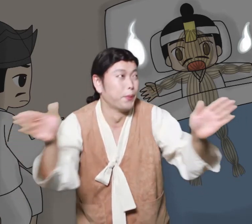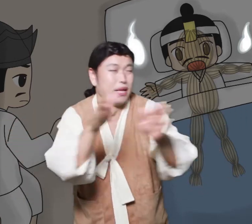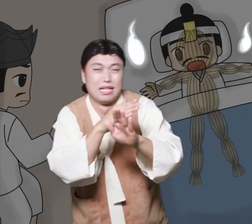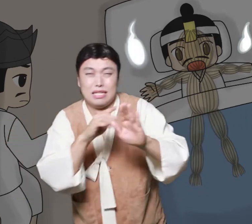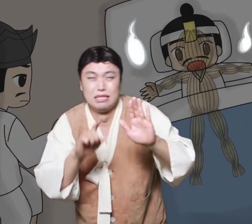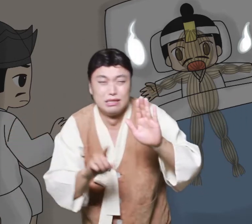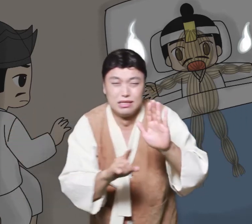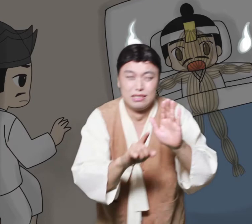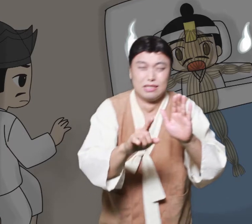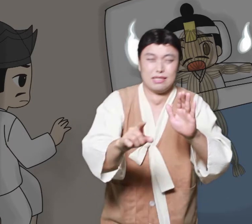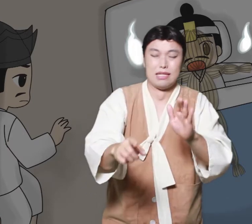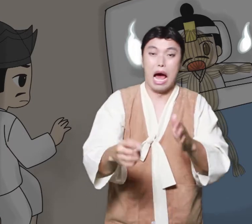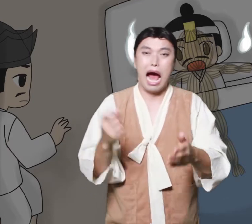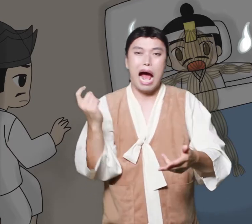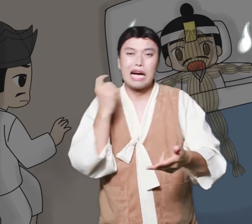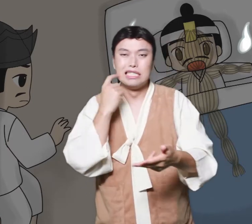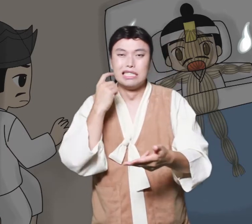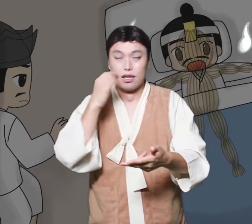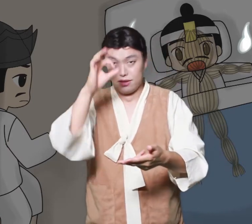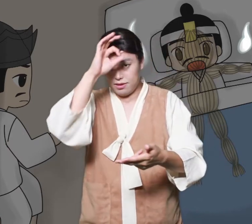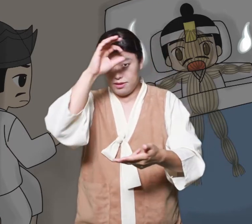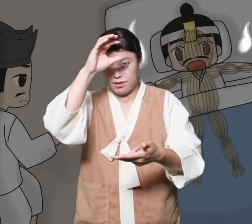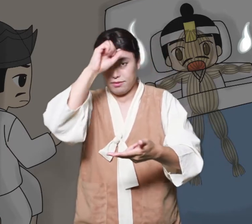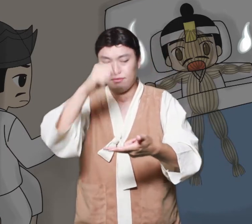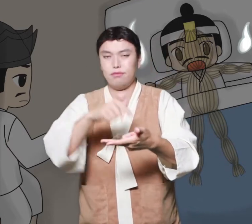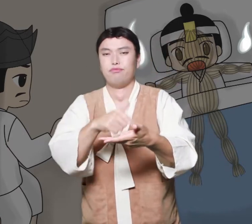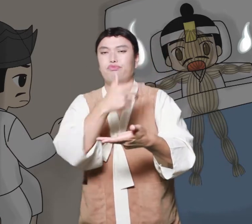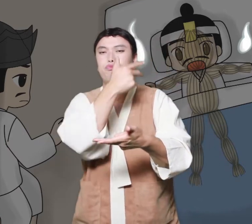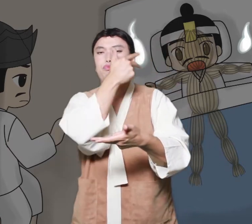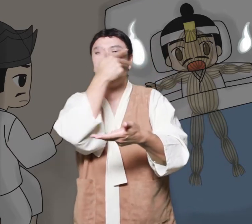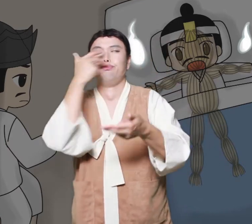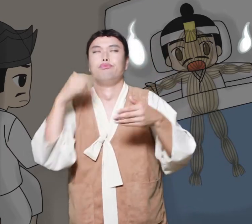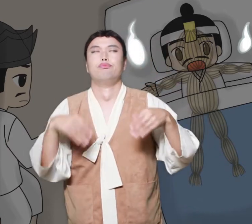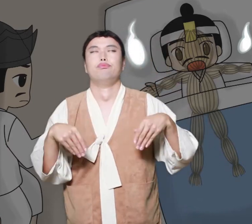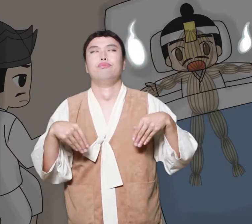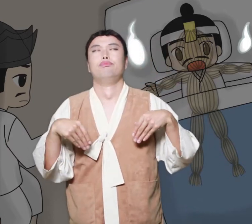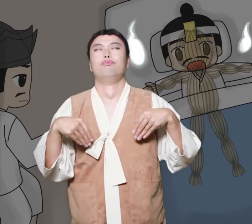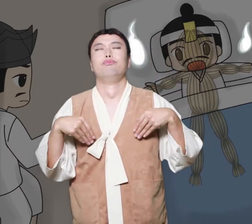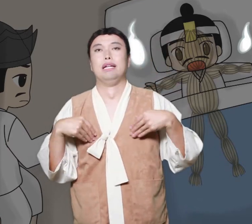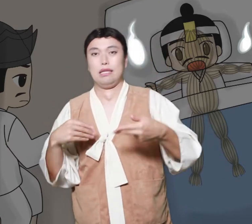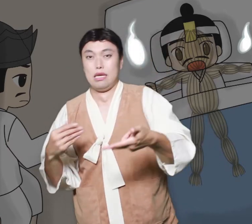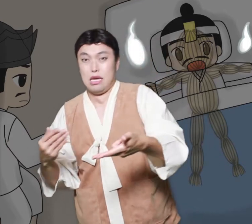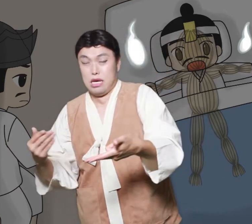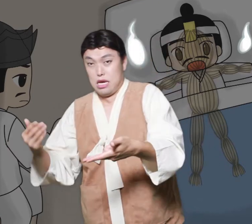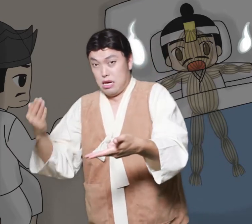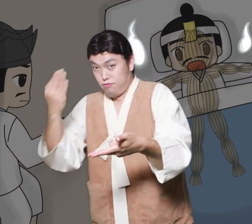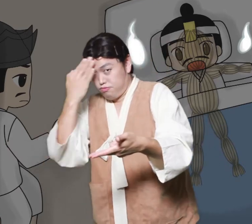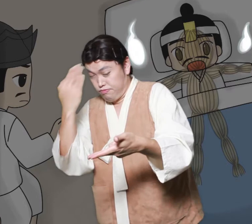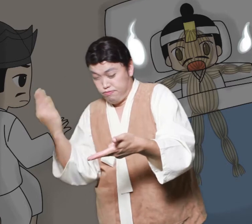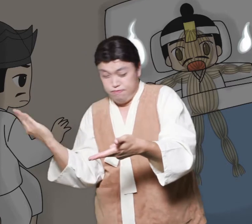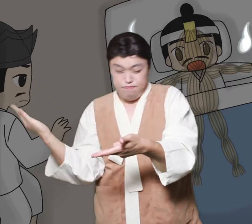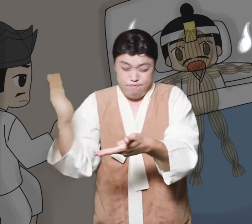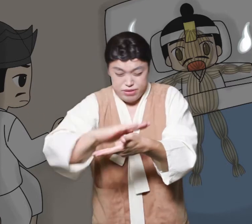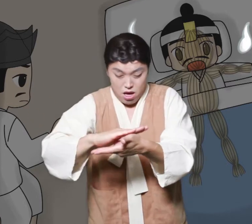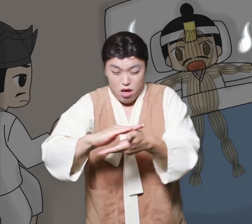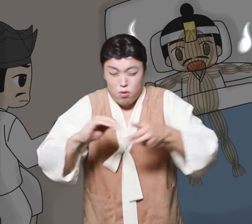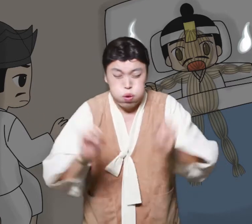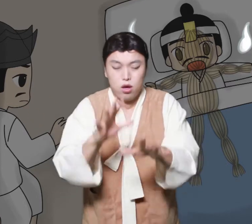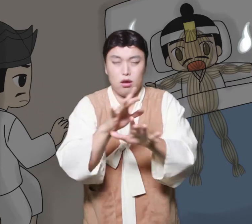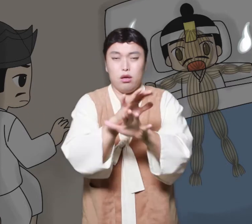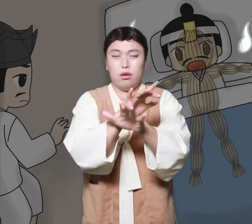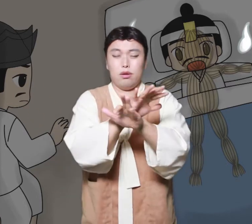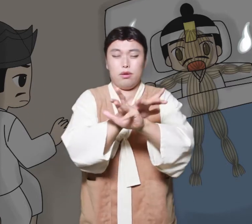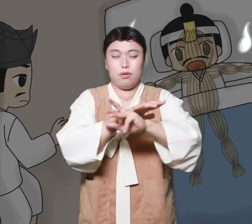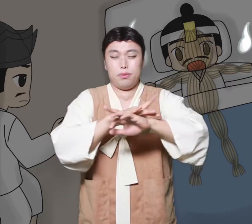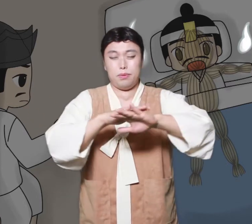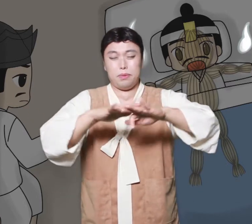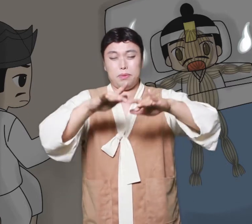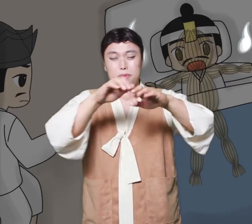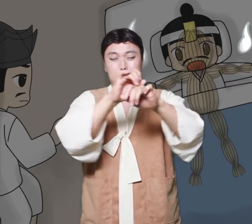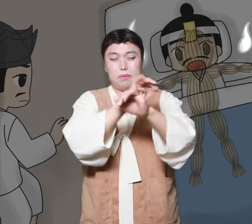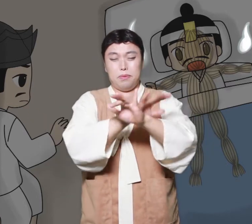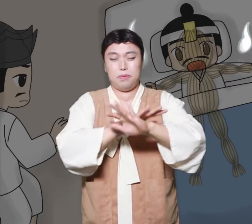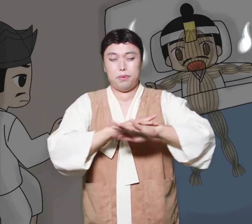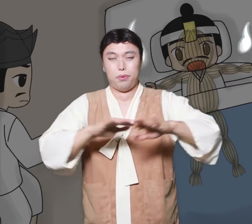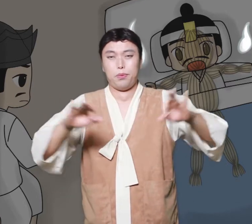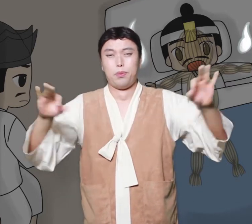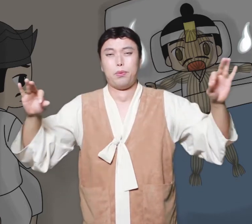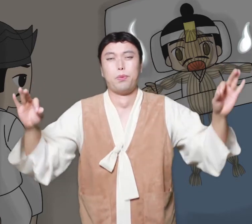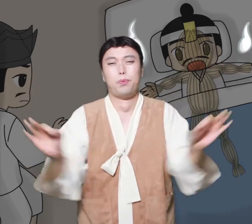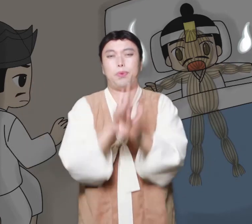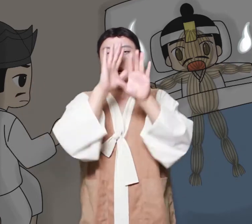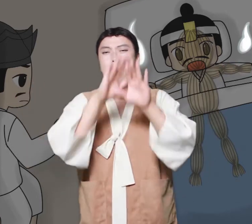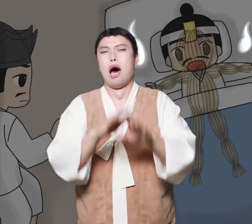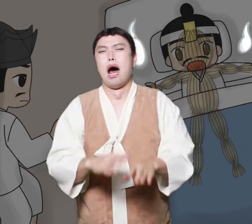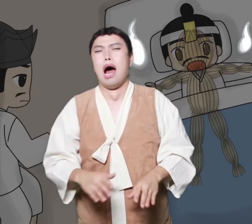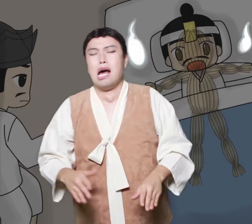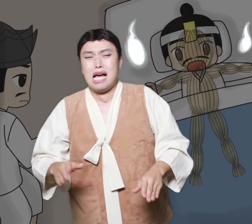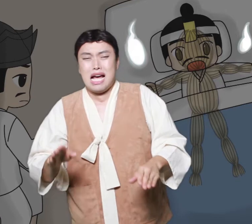All of them went into the house secretly at night.